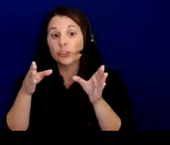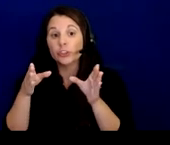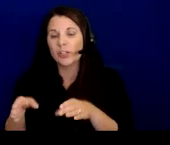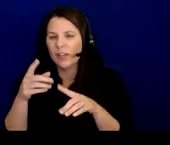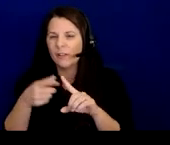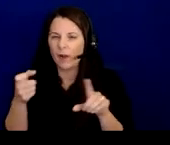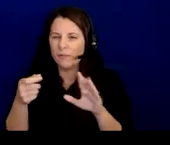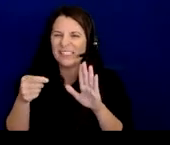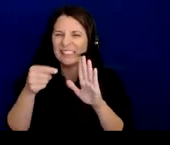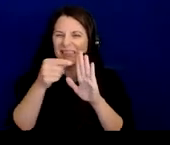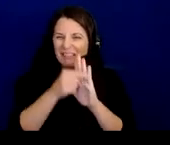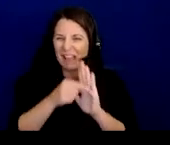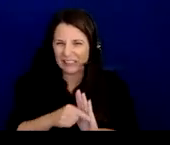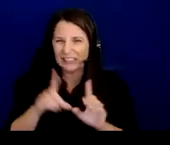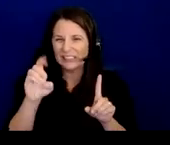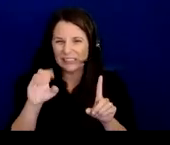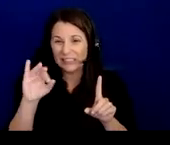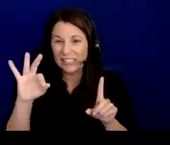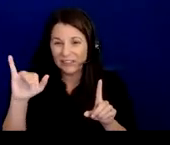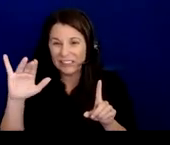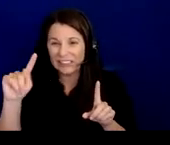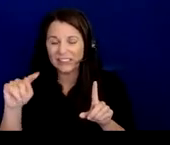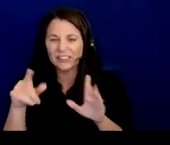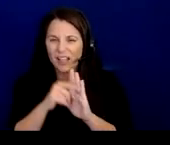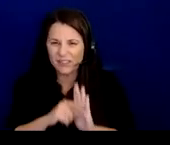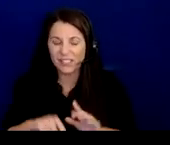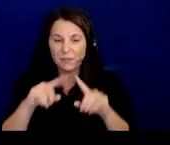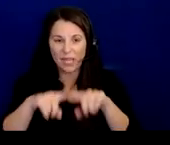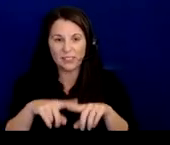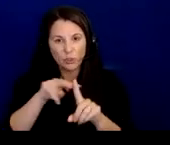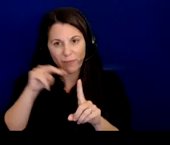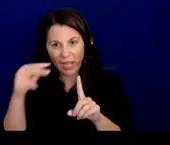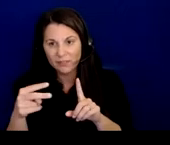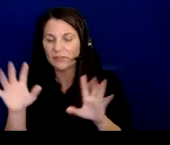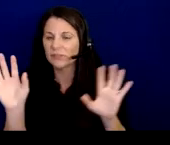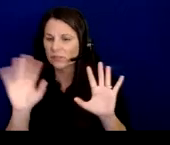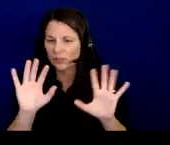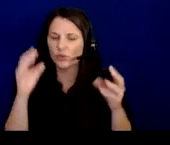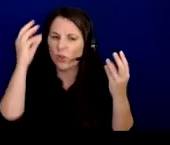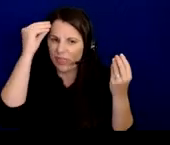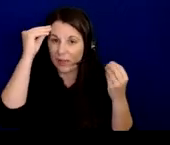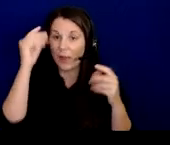to one that values that community and cultural wealth. And I think